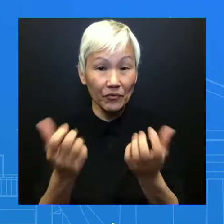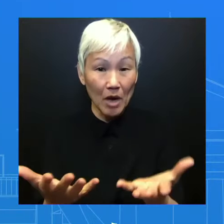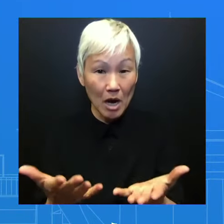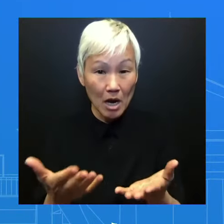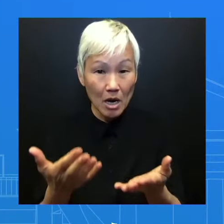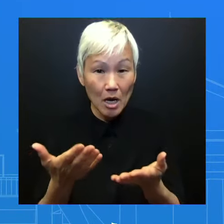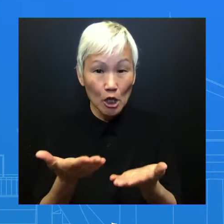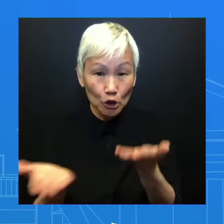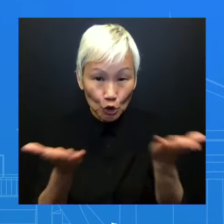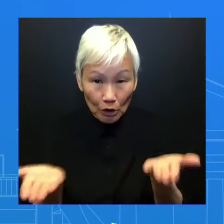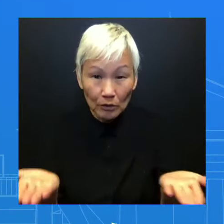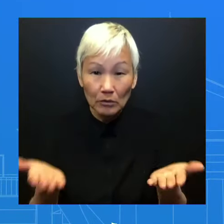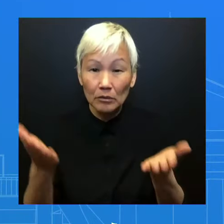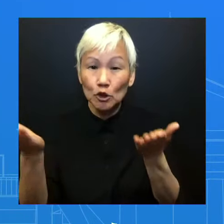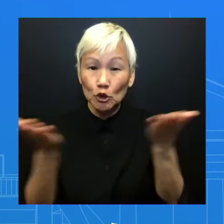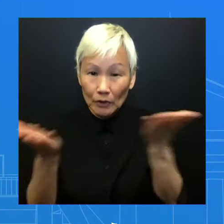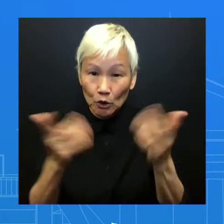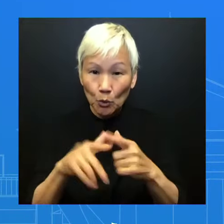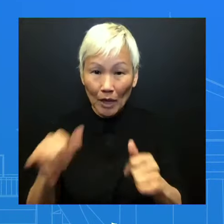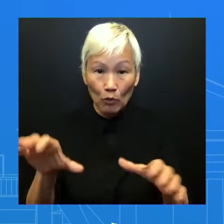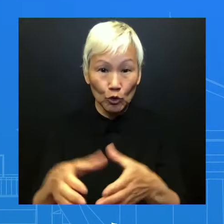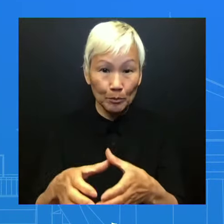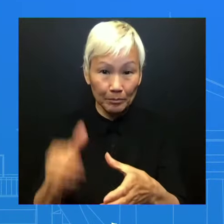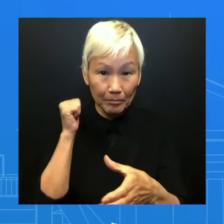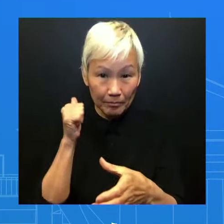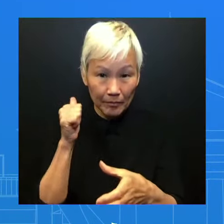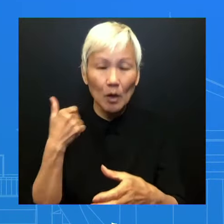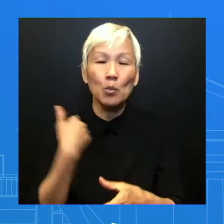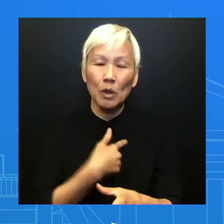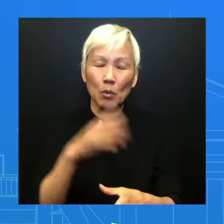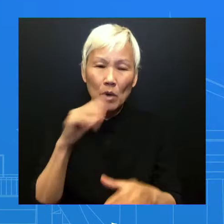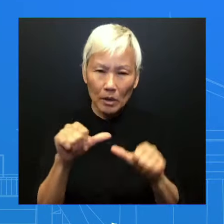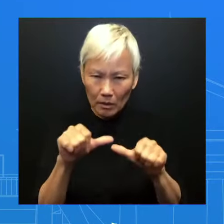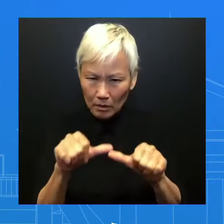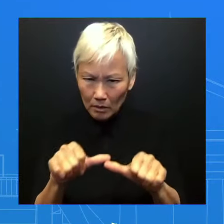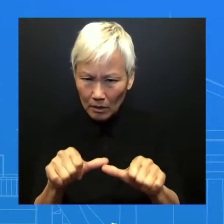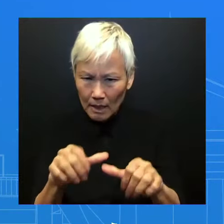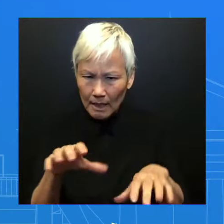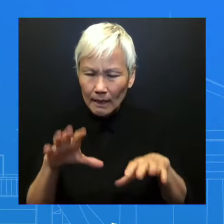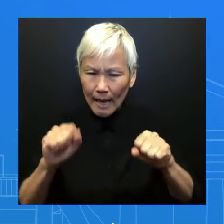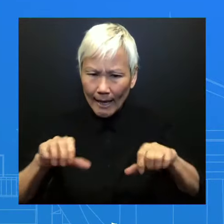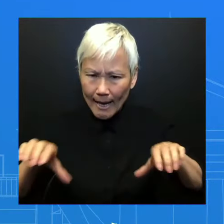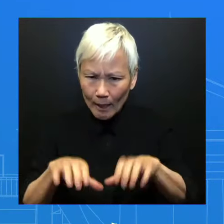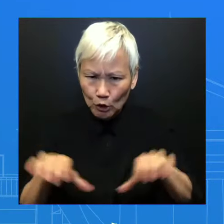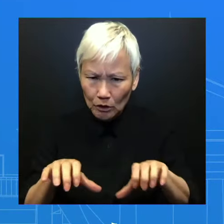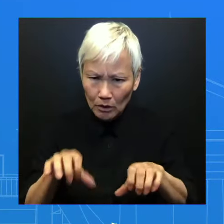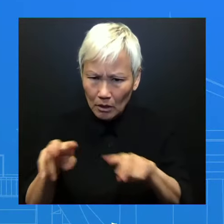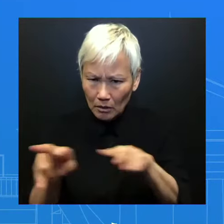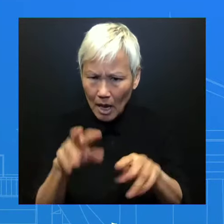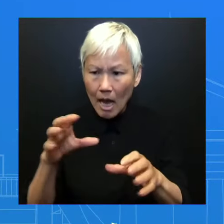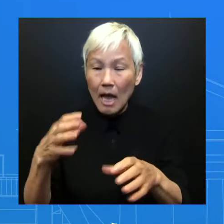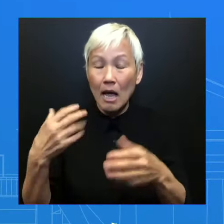So we'll continue to take action and to hold them into account. And that has been our commitment for the past several months. Ms. Dalton: We need to have them gather.